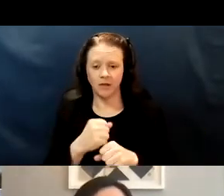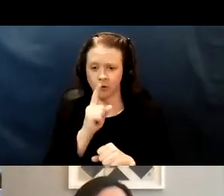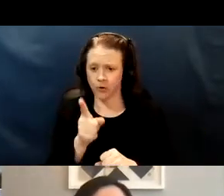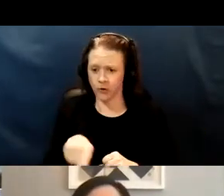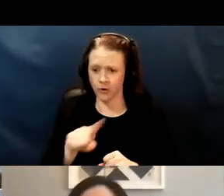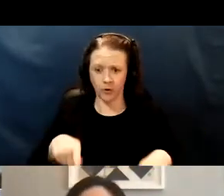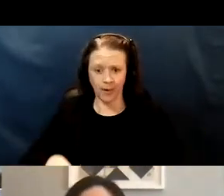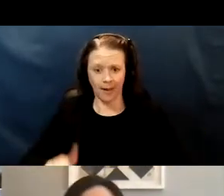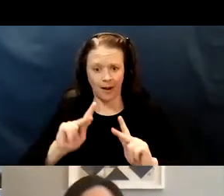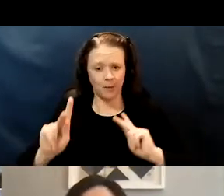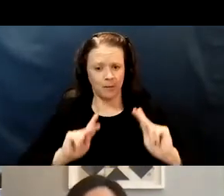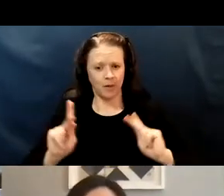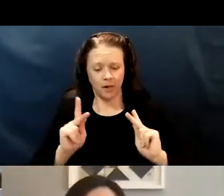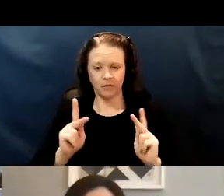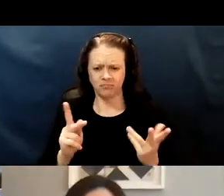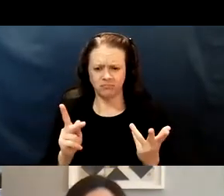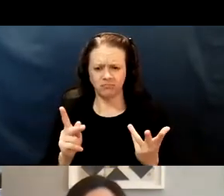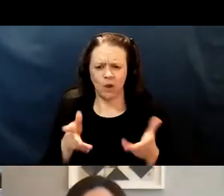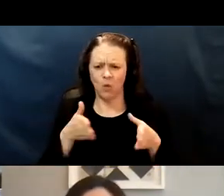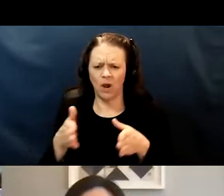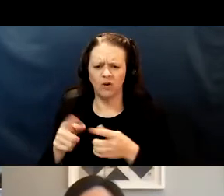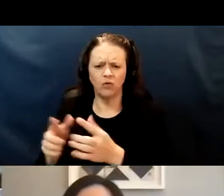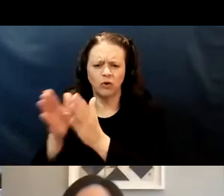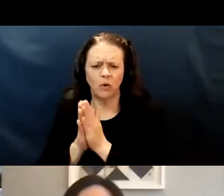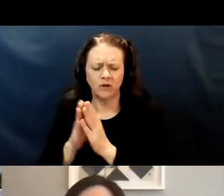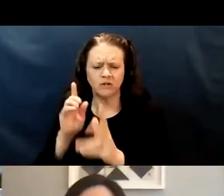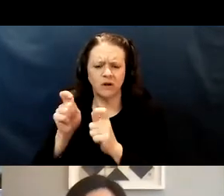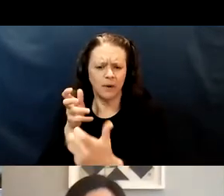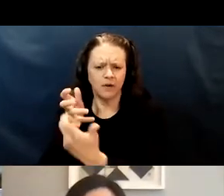way for guests to request resources in advance. So I have a friend